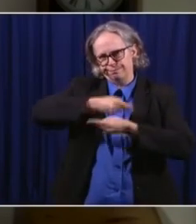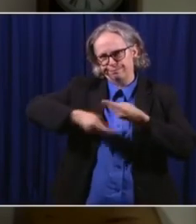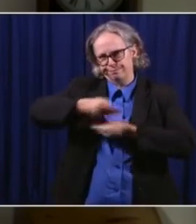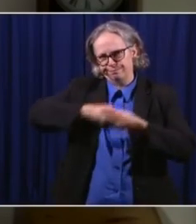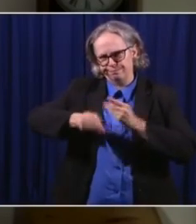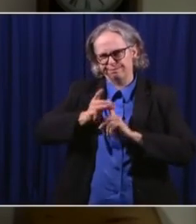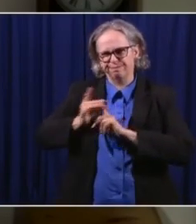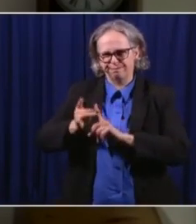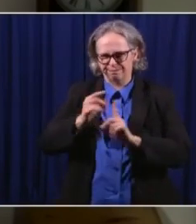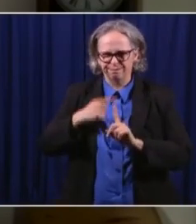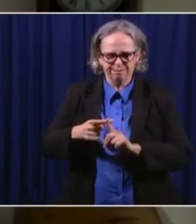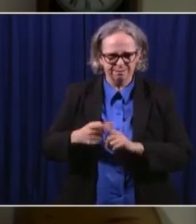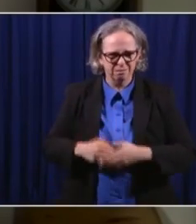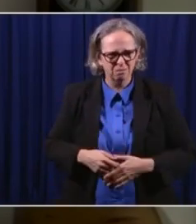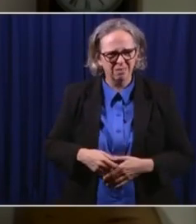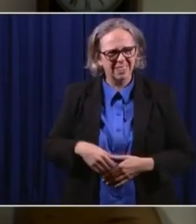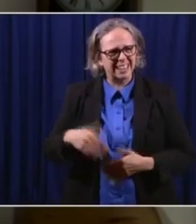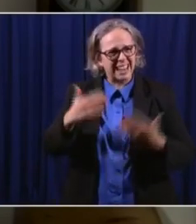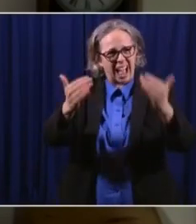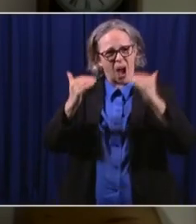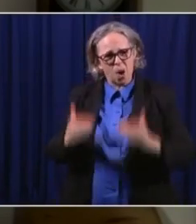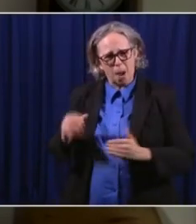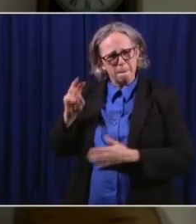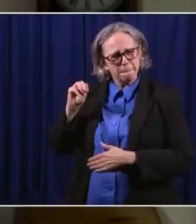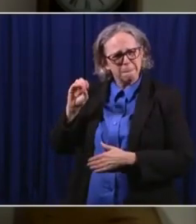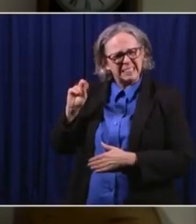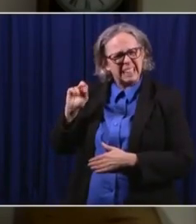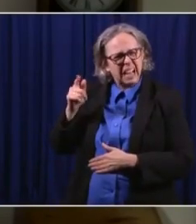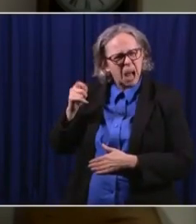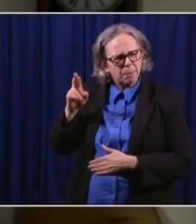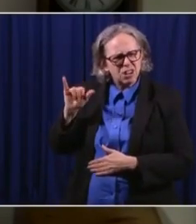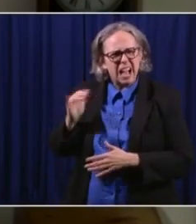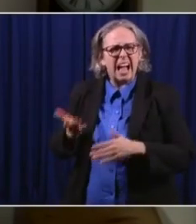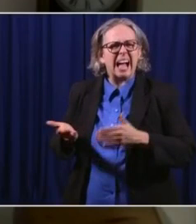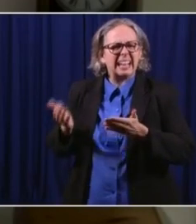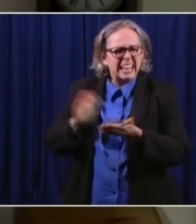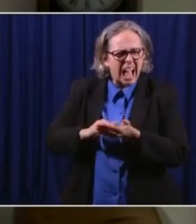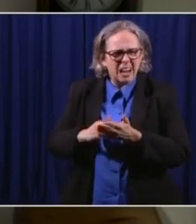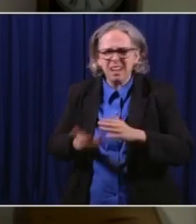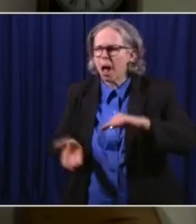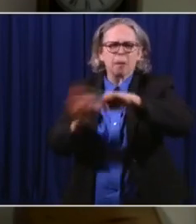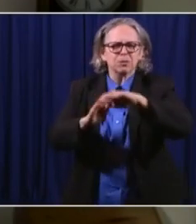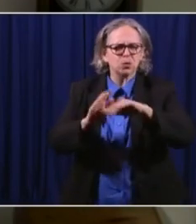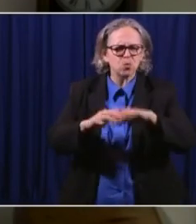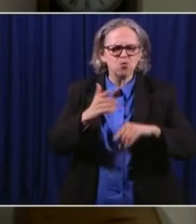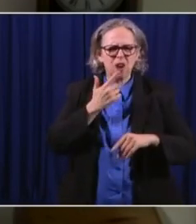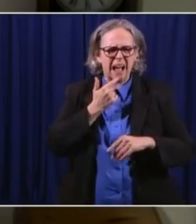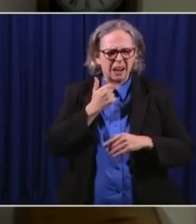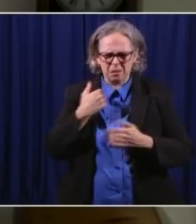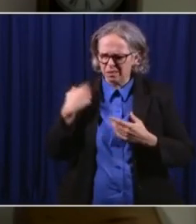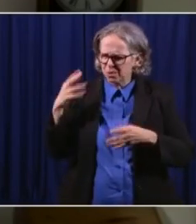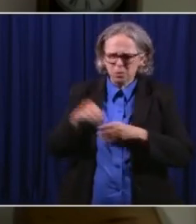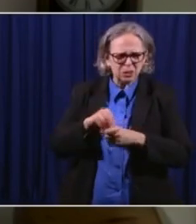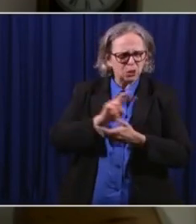MEMBERS OF THE SAME HOUSEHOLD AND THE COUNTY CONTINUES TO HAVE COMMUNITY SPREAD. MONTGOMERY COUNTY THEY RETURN